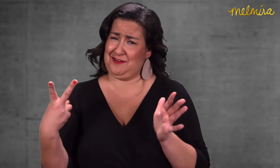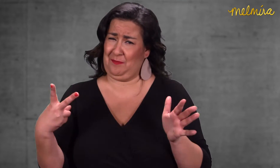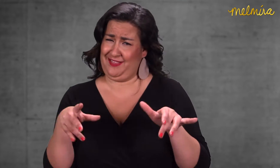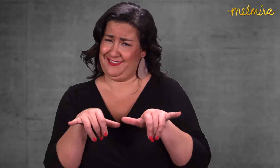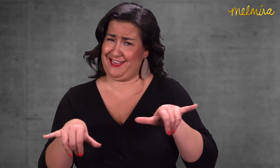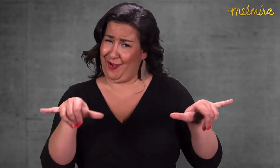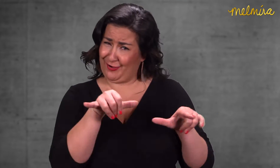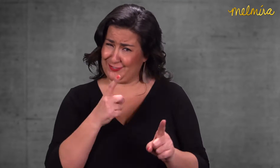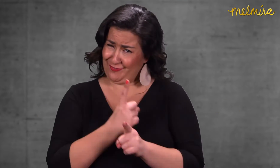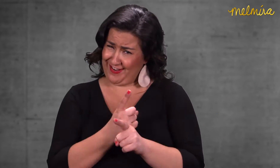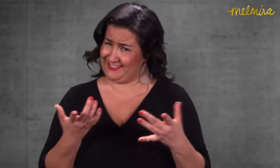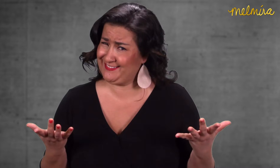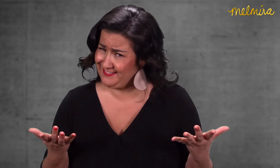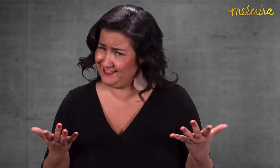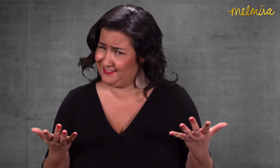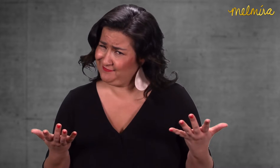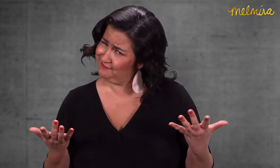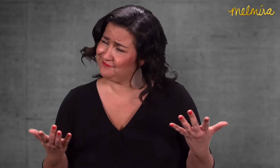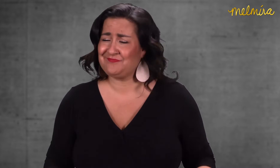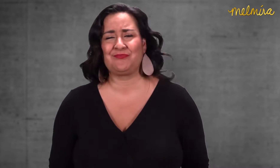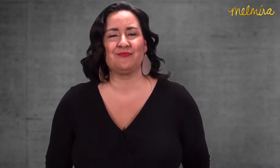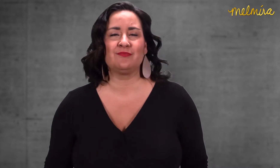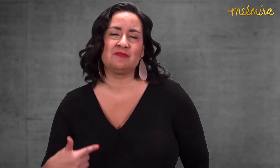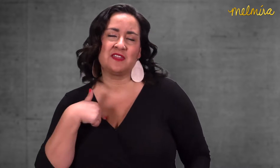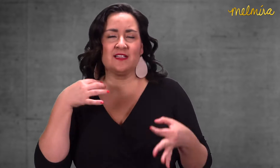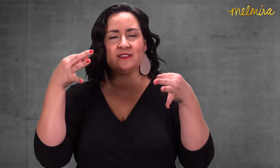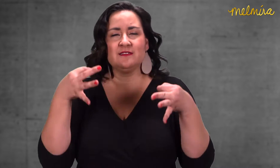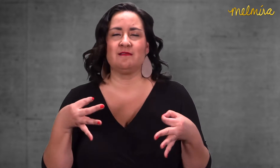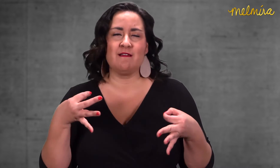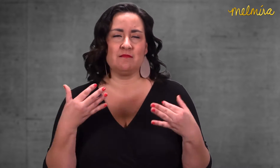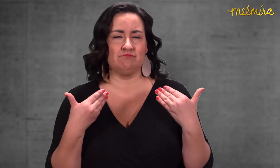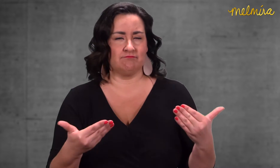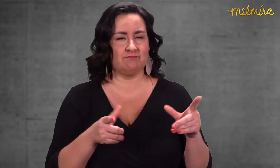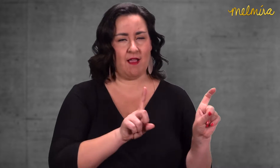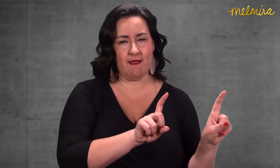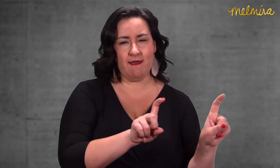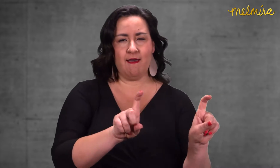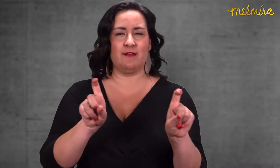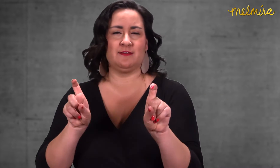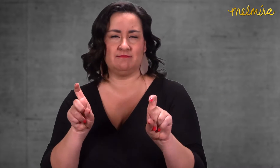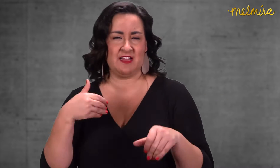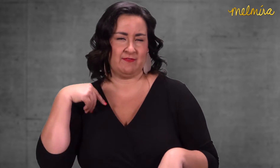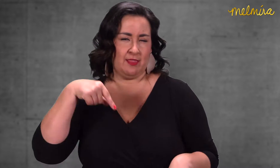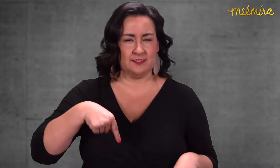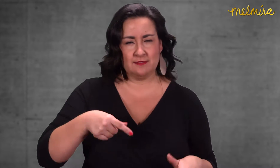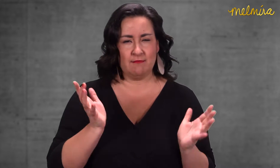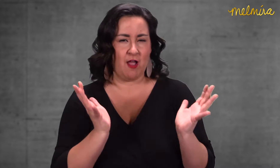What a double standard! Right?! I made the decision to start asking around.